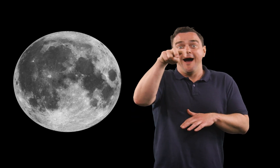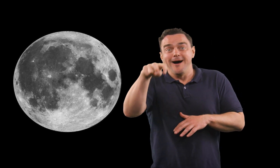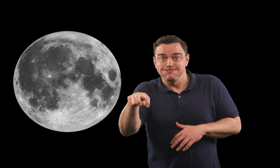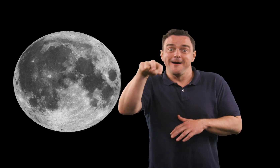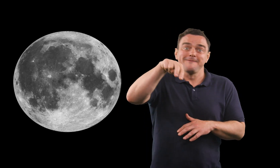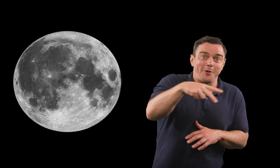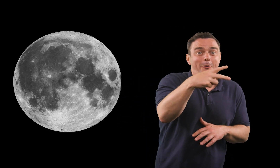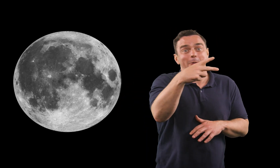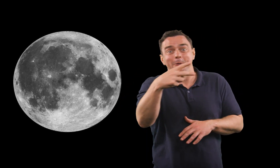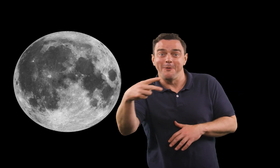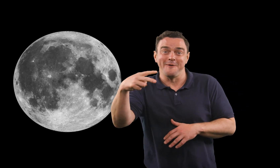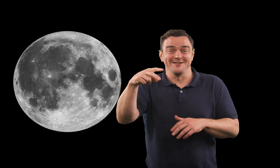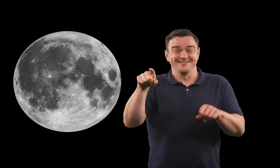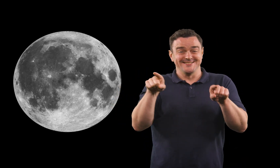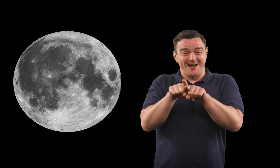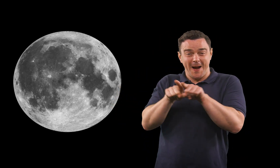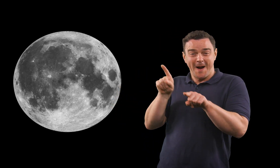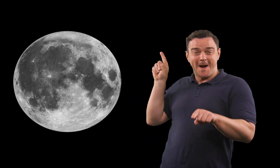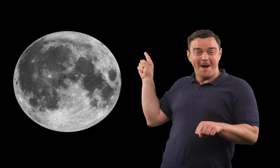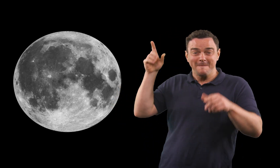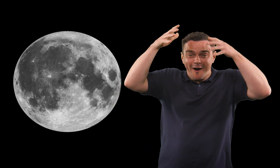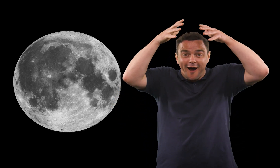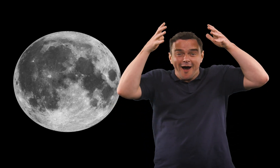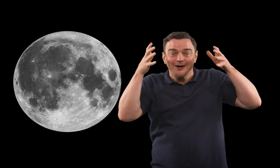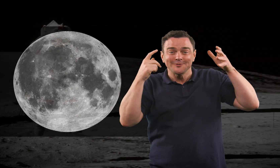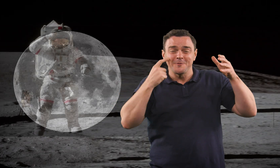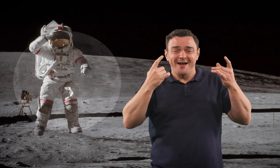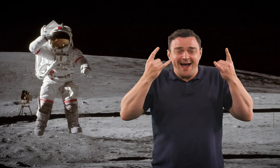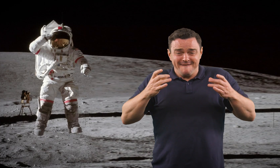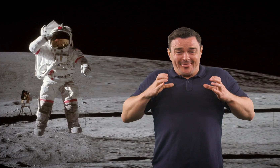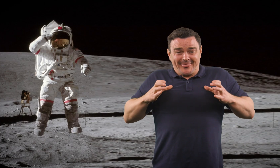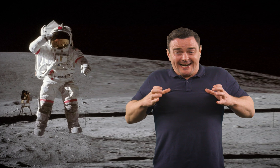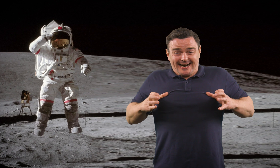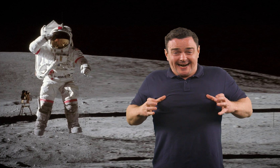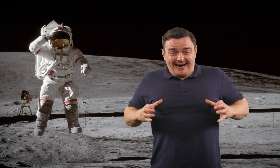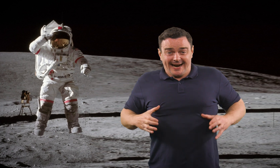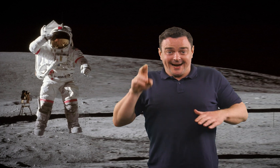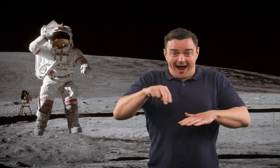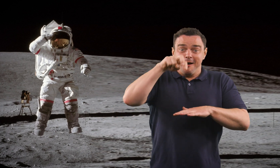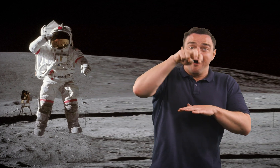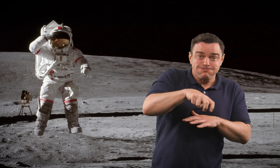and float around just like the astronaut. Even though they have a heavy, thick space suit on,